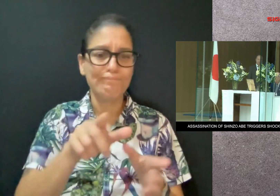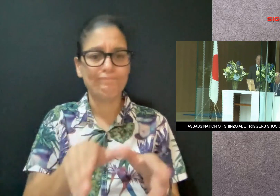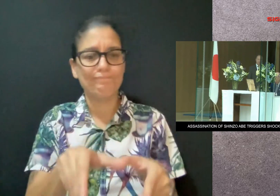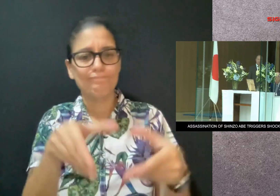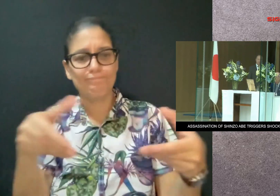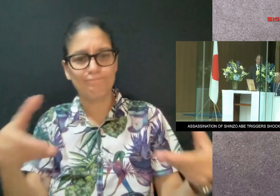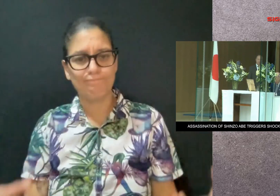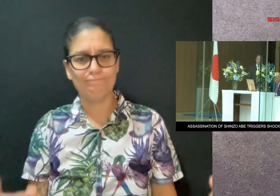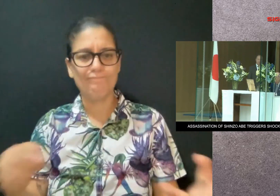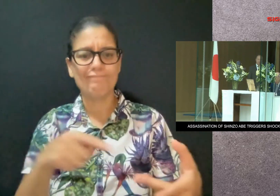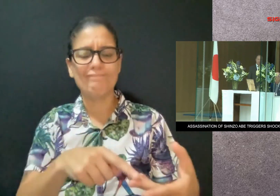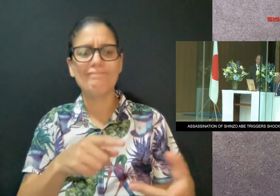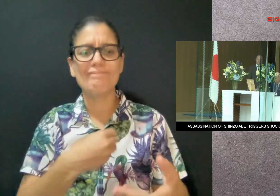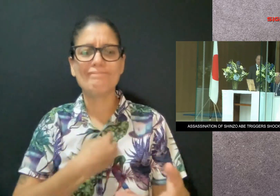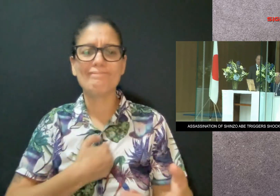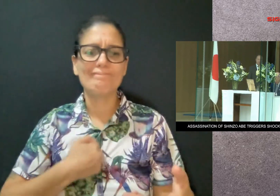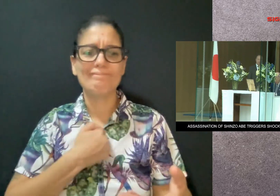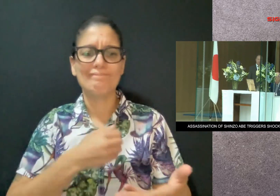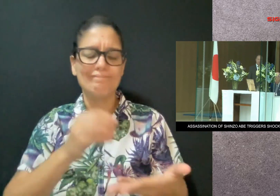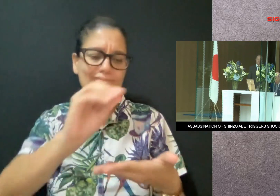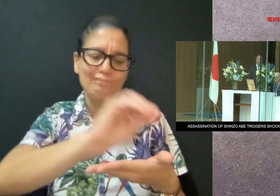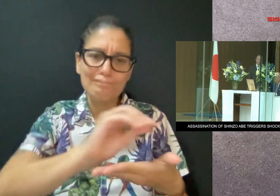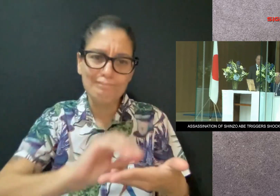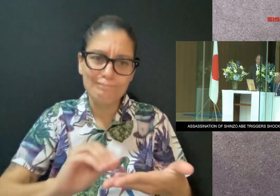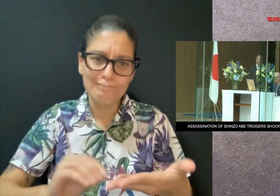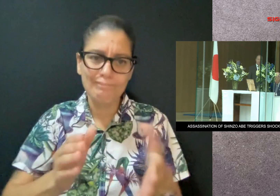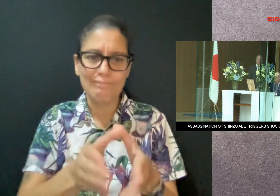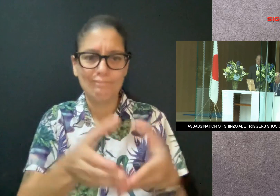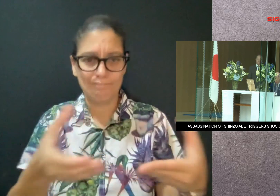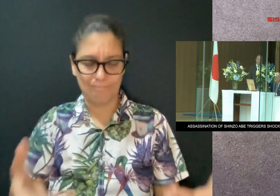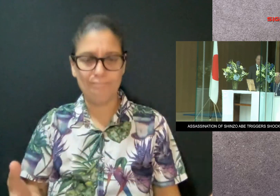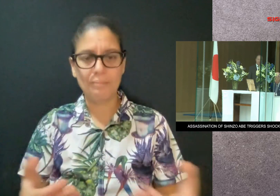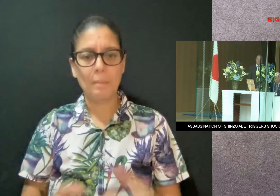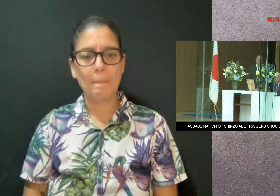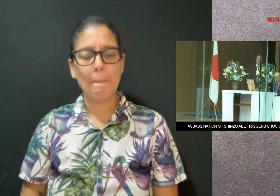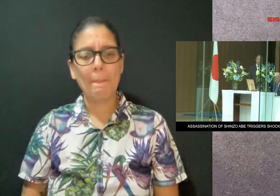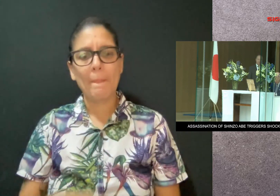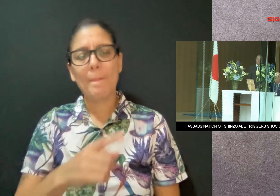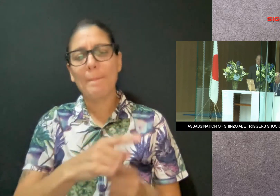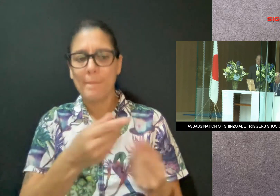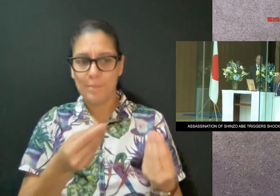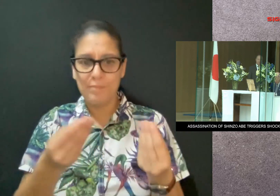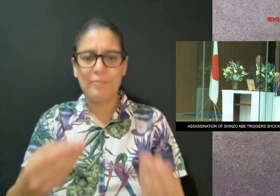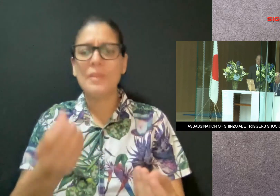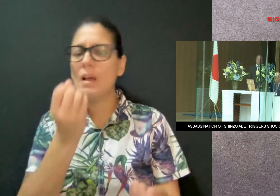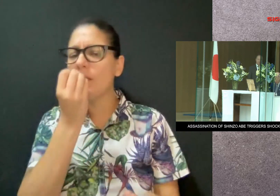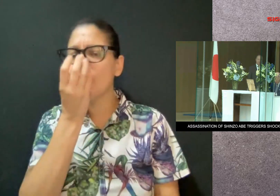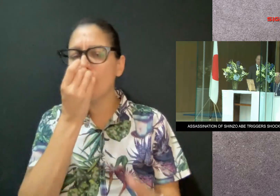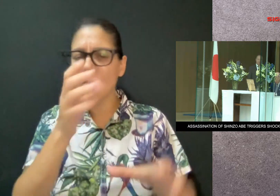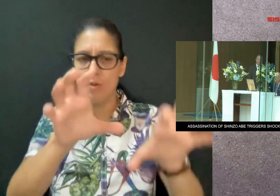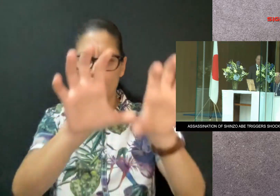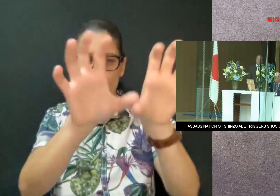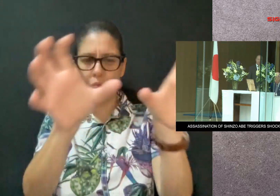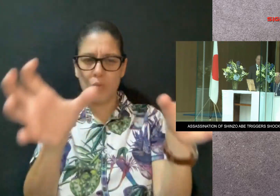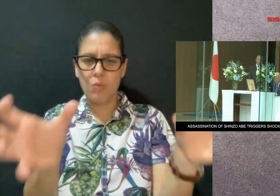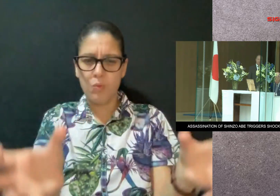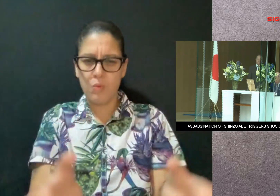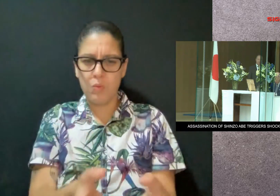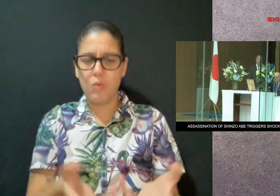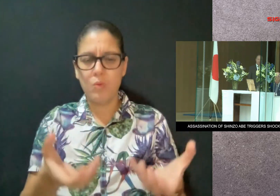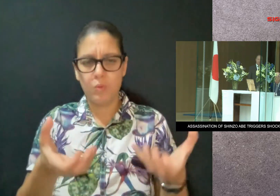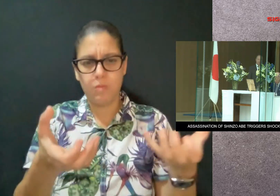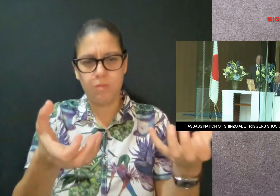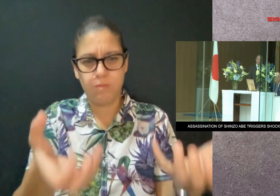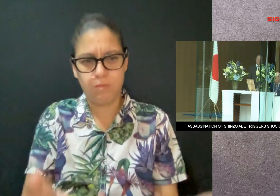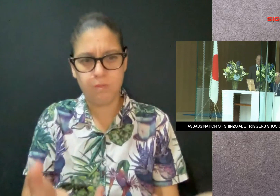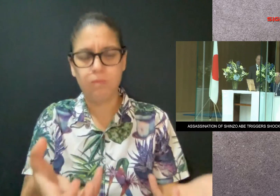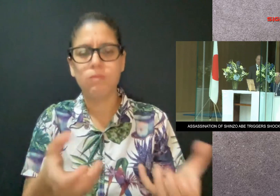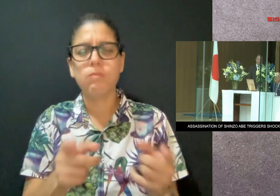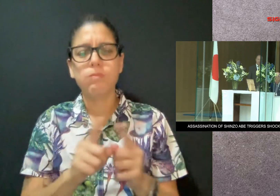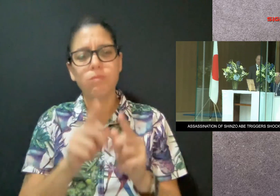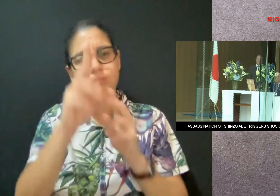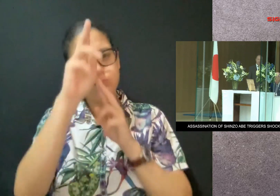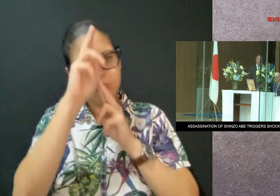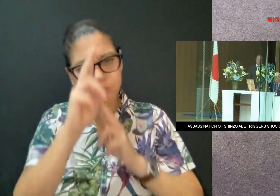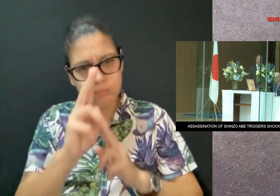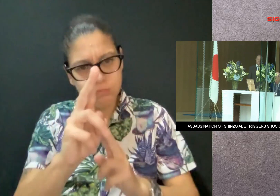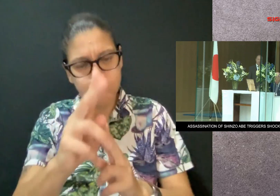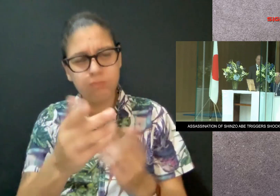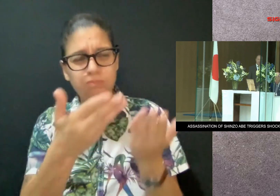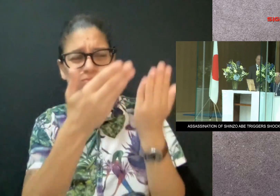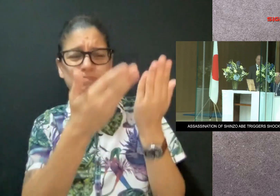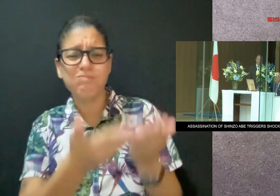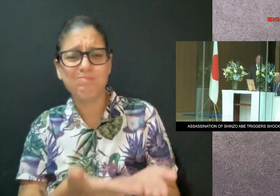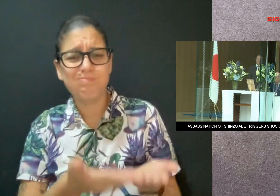Washington DC to sign the condolence book he also left a tiny wreath of flowers in honor of a man